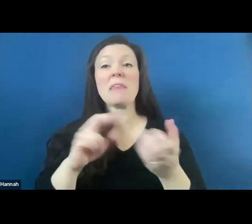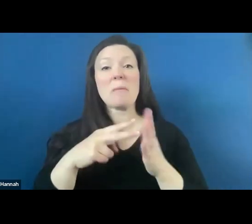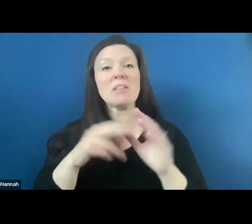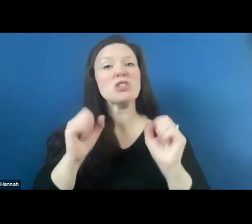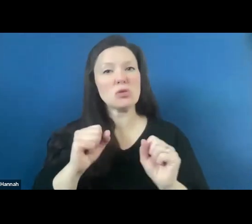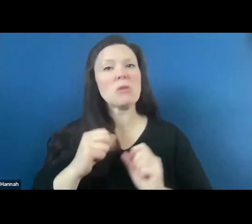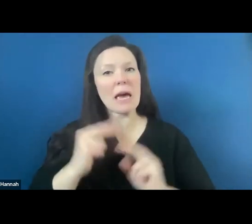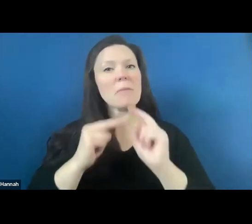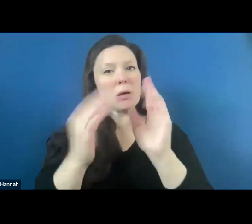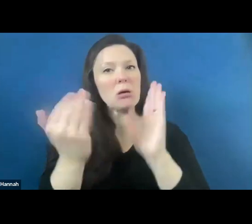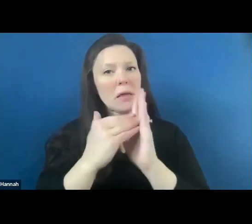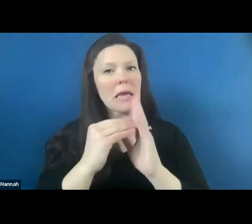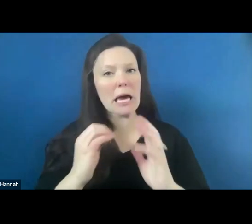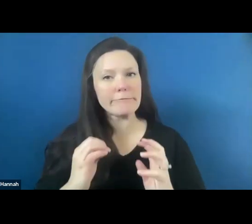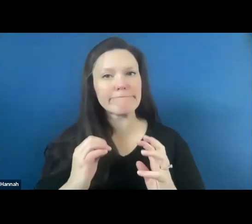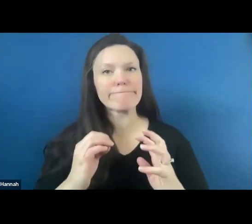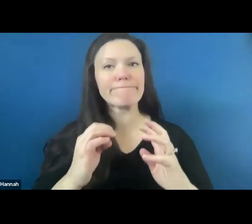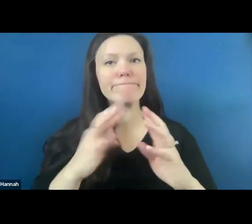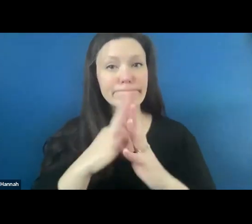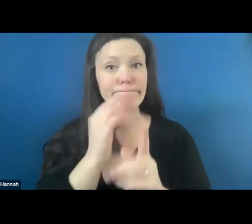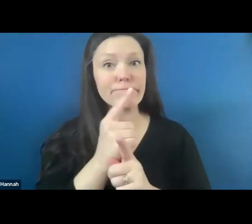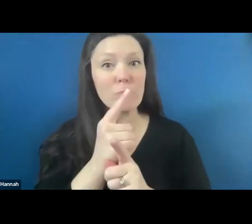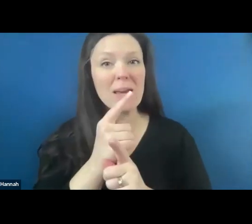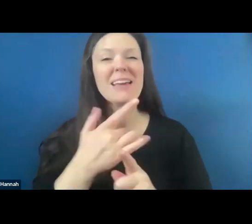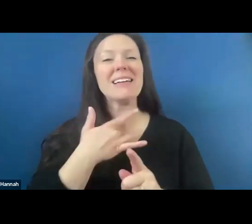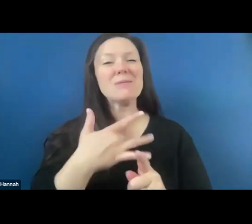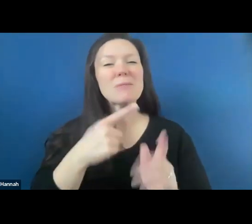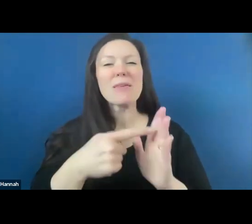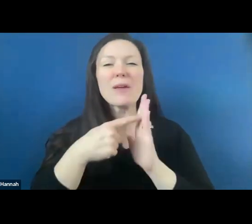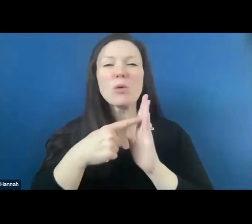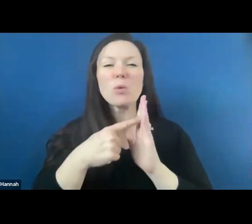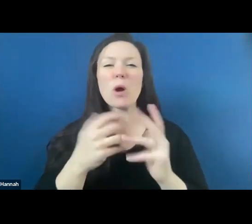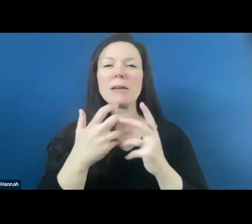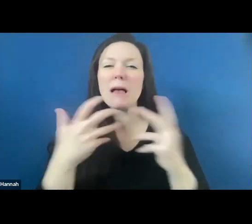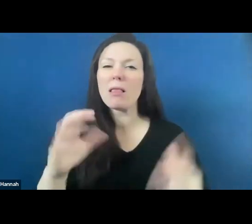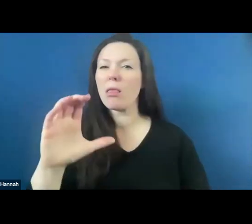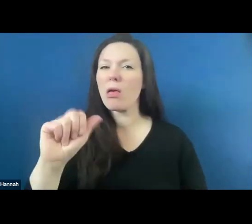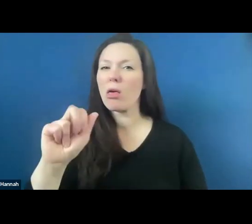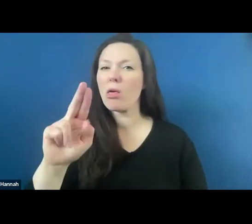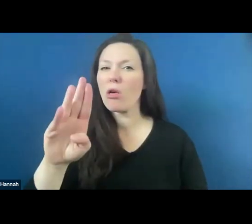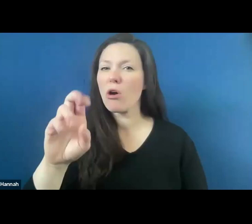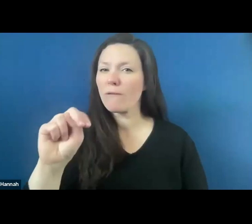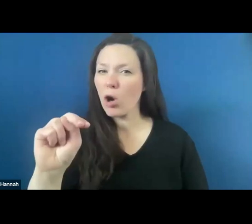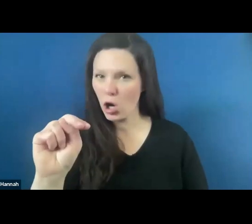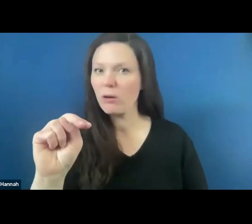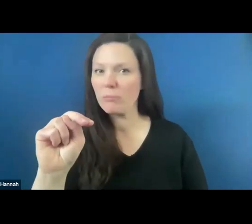And most of the ways that are rebuilt are very carbon intensive. And so with nearly 40 to 50% of Gaza